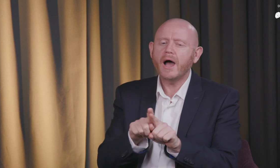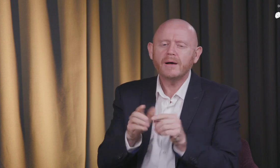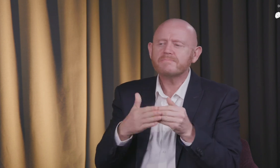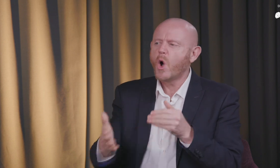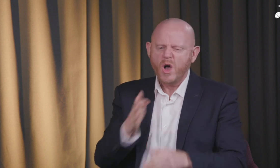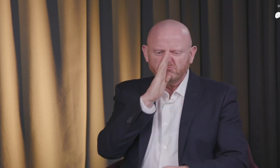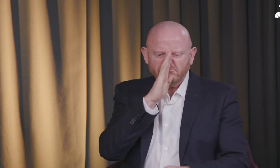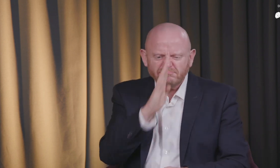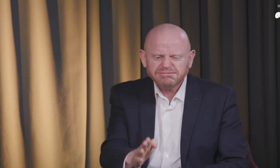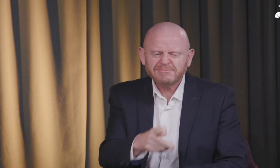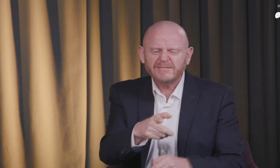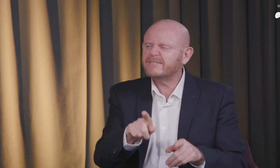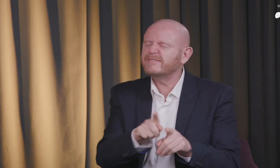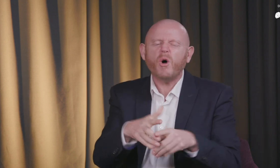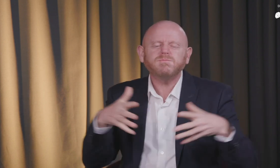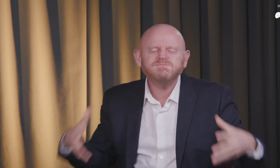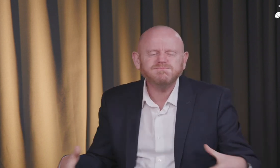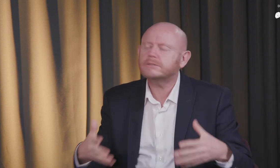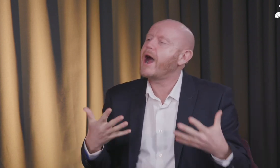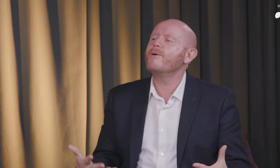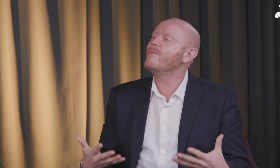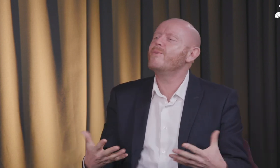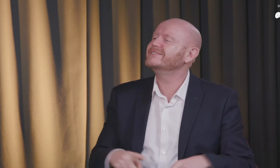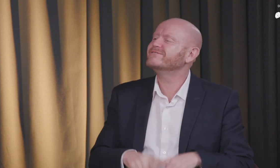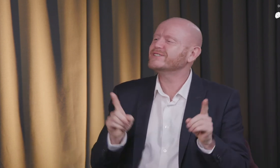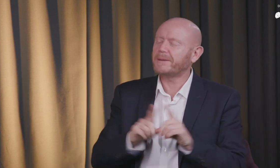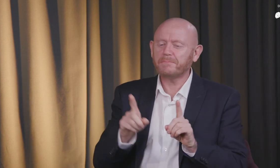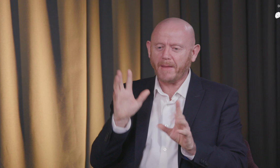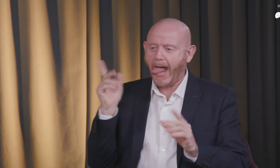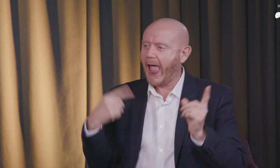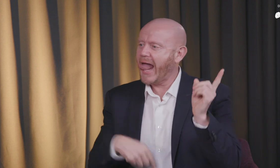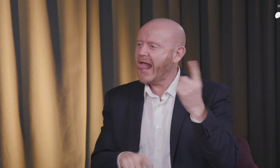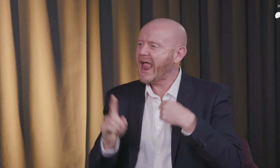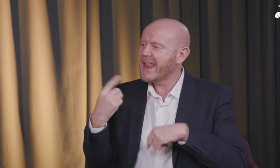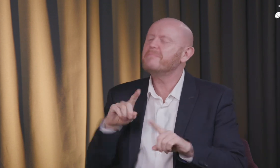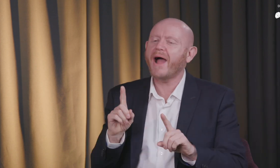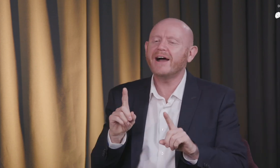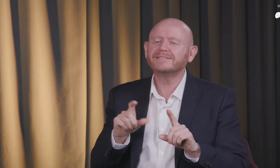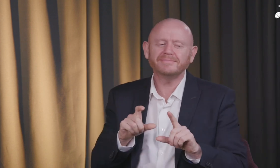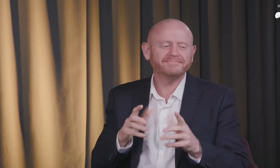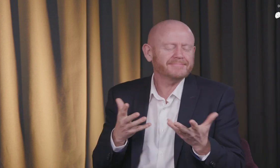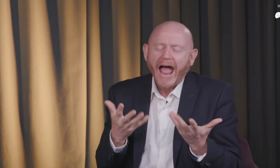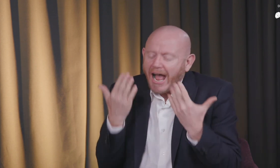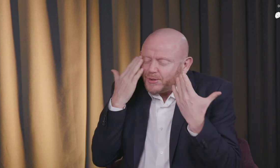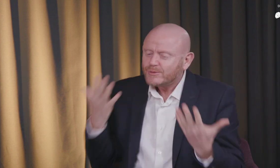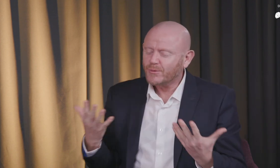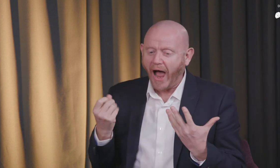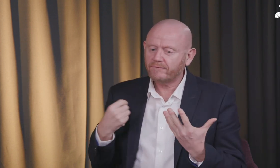Now there's big changes, I not as direct, I wouldn't outright say someone is fat. That wouldn't happen now, you tend to skirt around those topics. I don’t know,